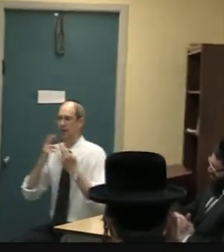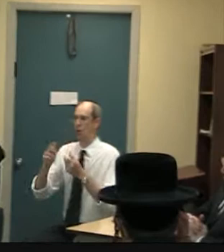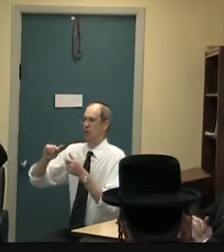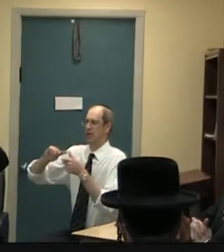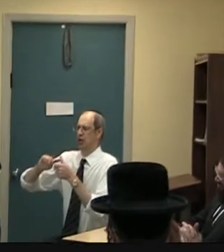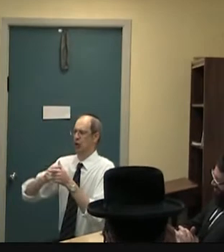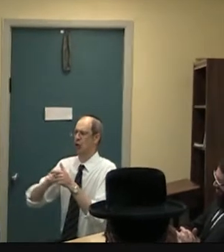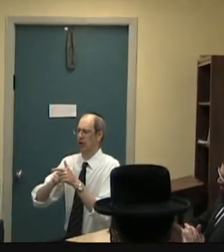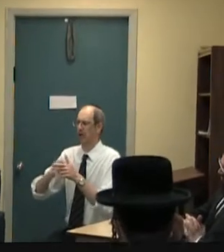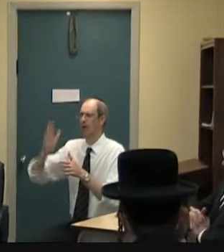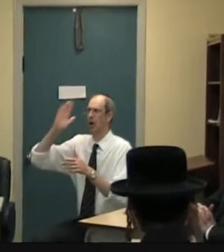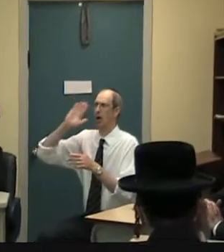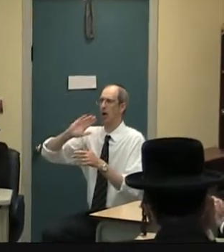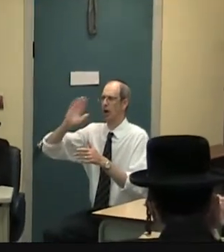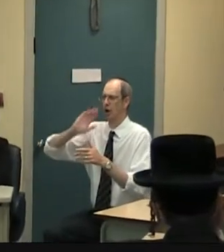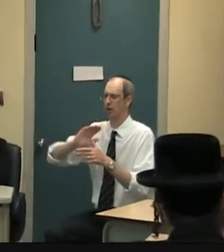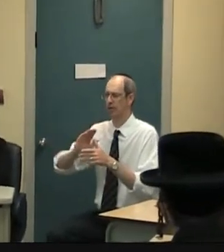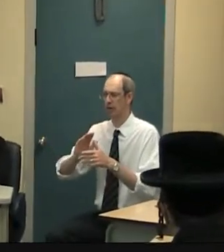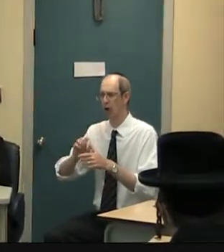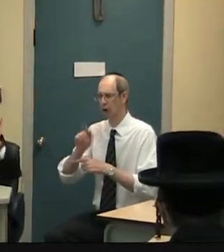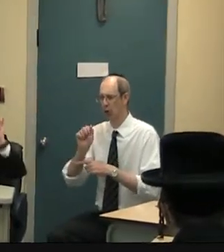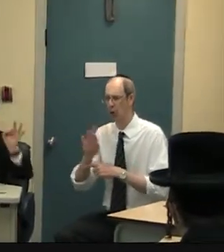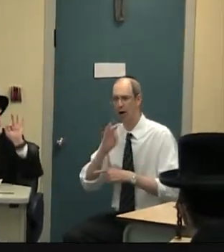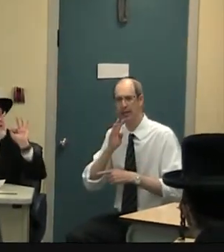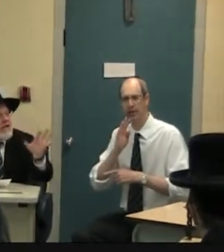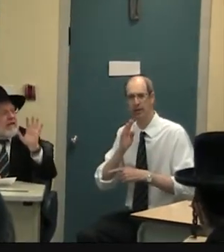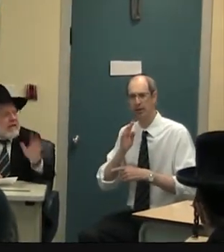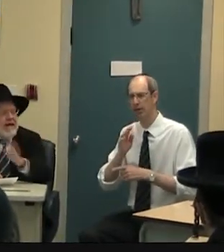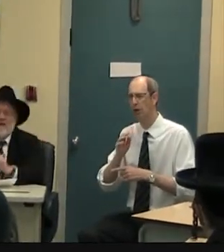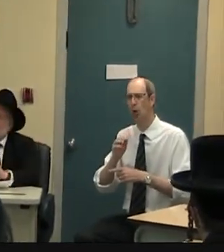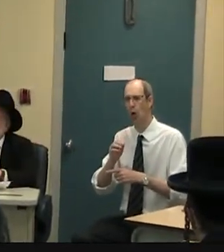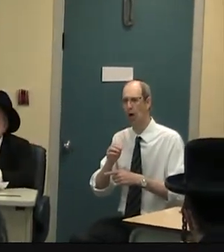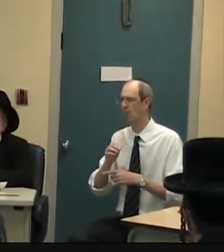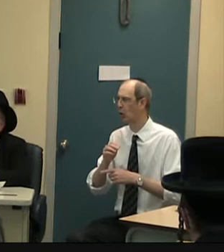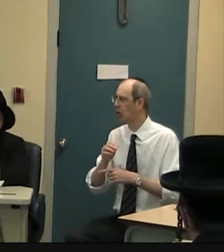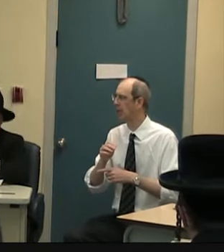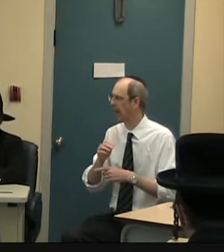early early it's a deacon savior tells you when he or room come her lila they were up the whole way